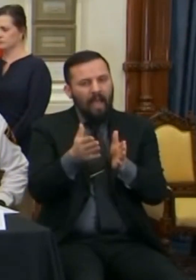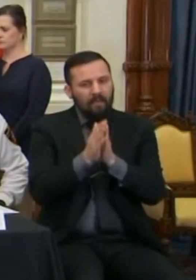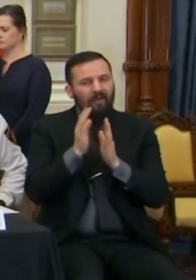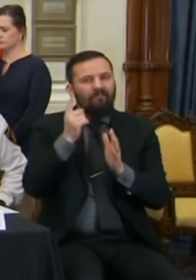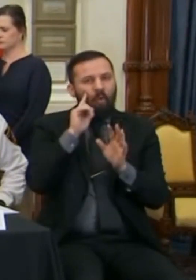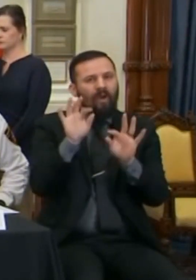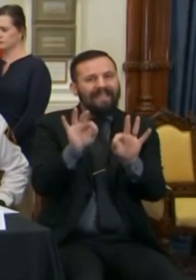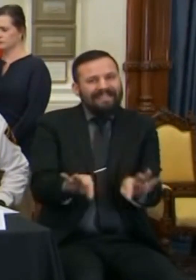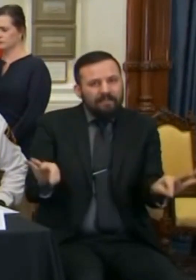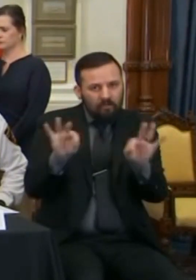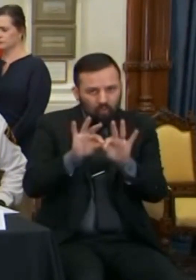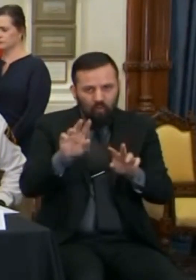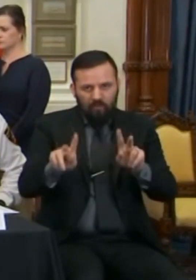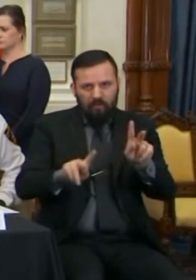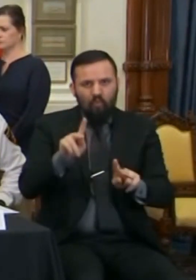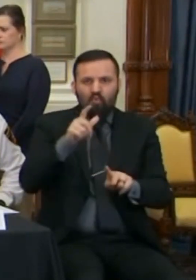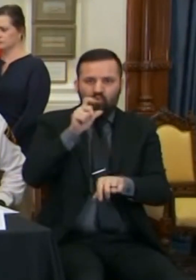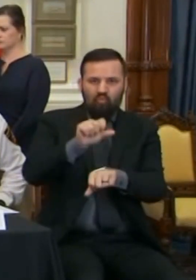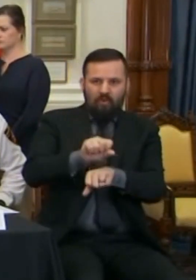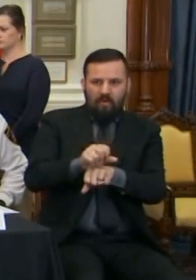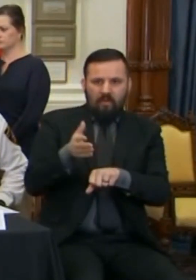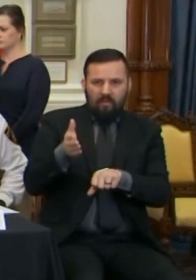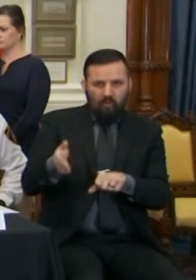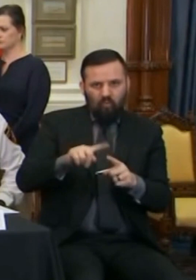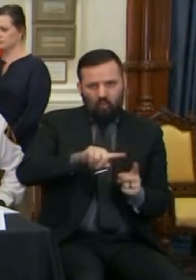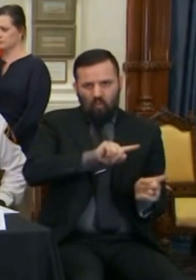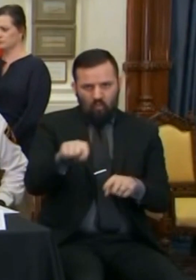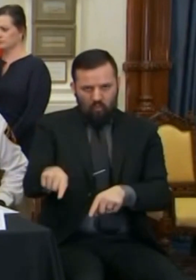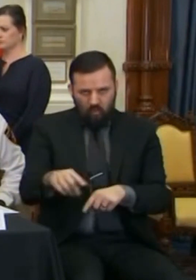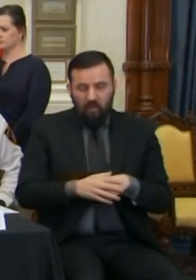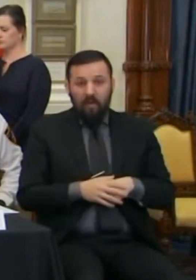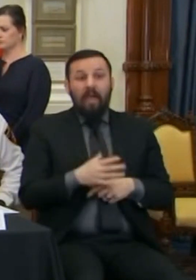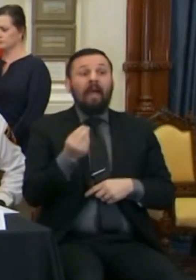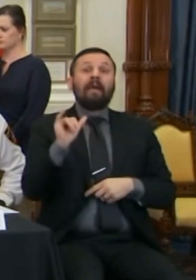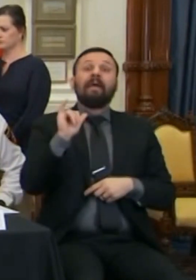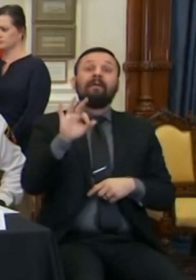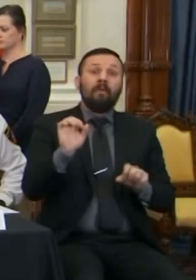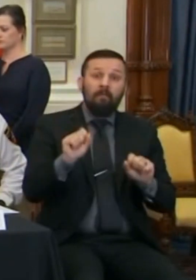report to the place of work and where feasible allow and encourage employees